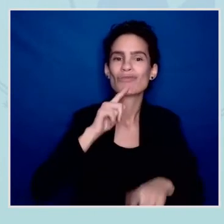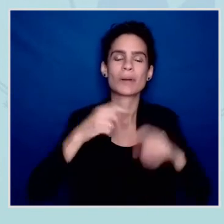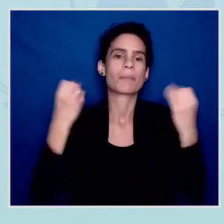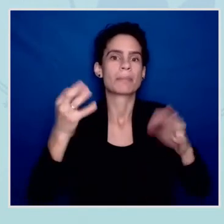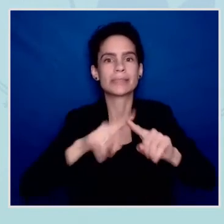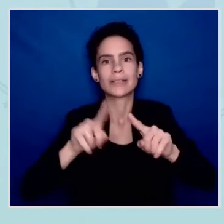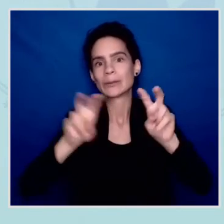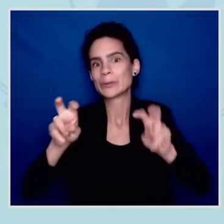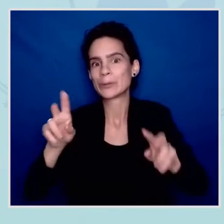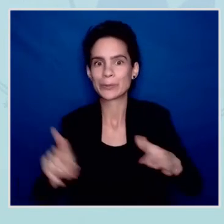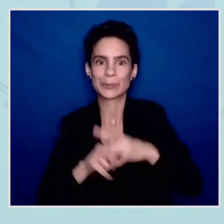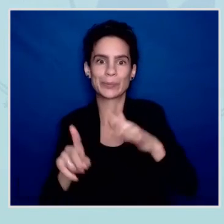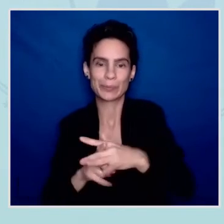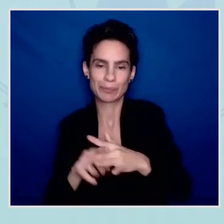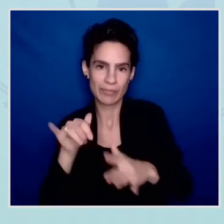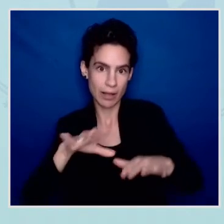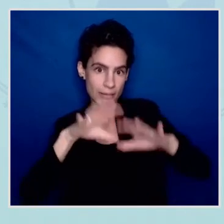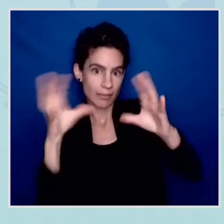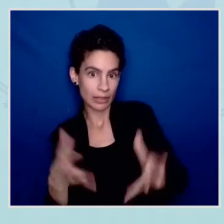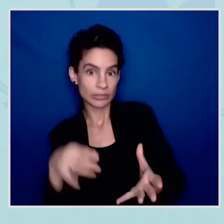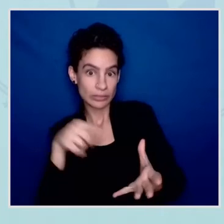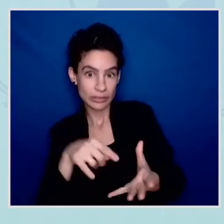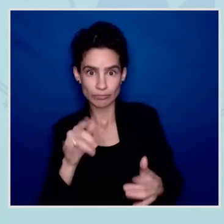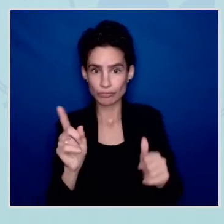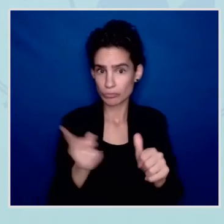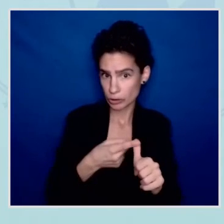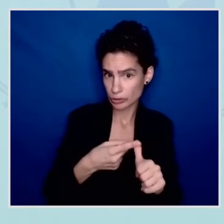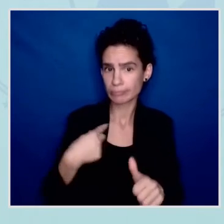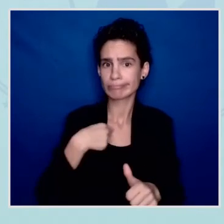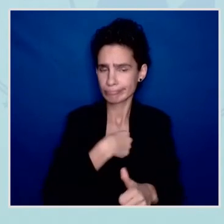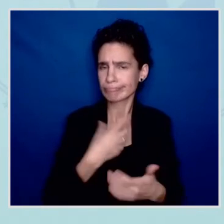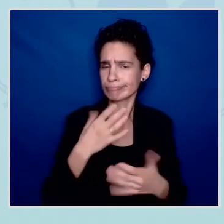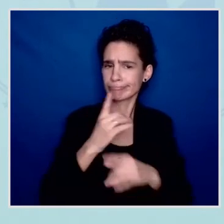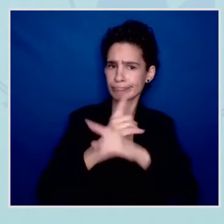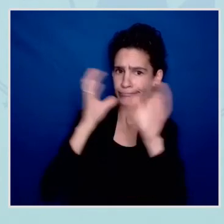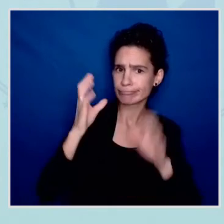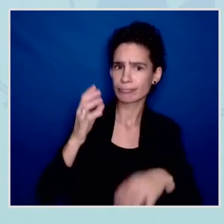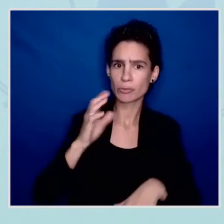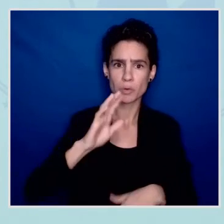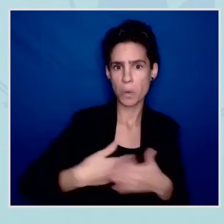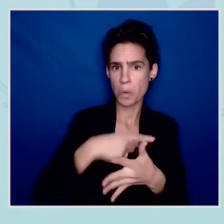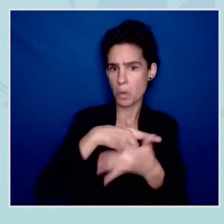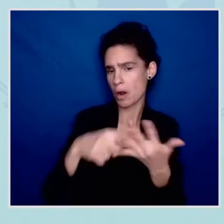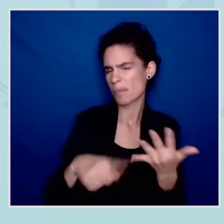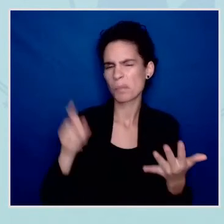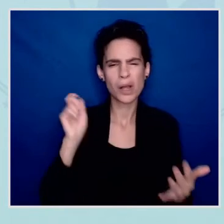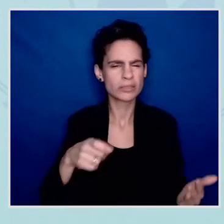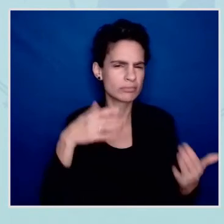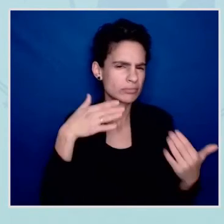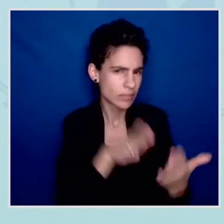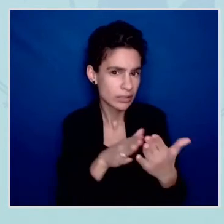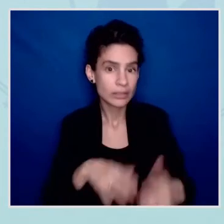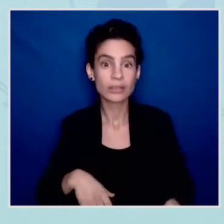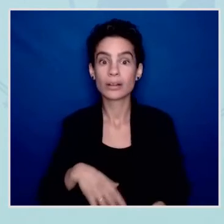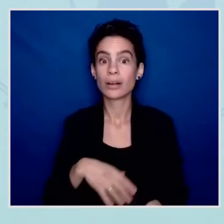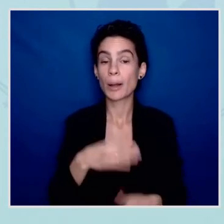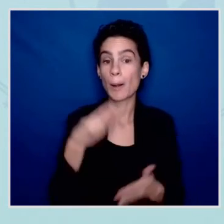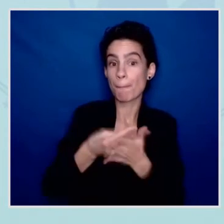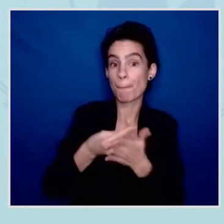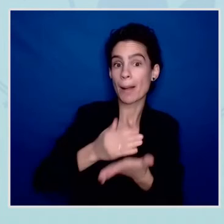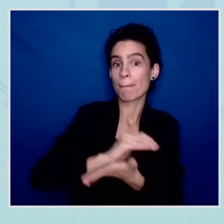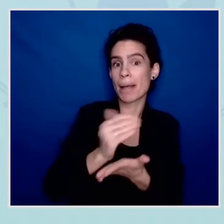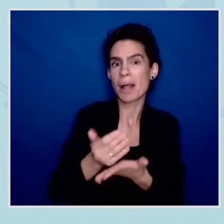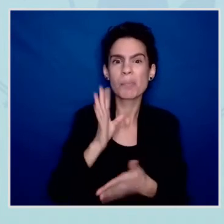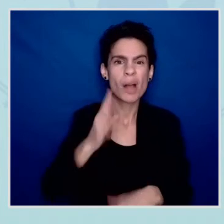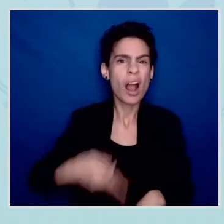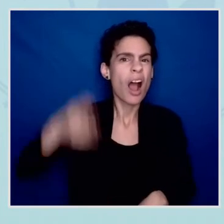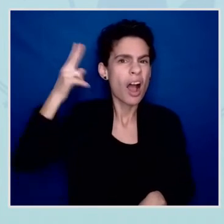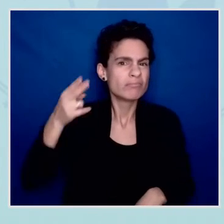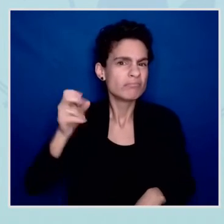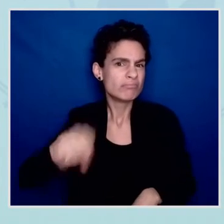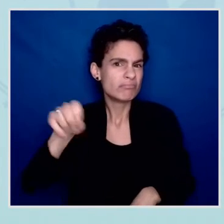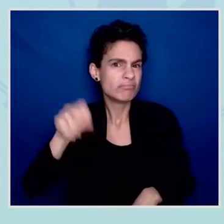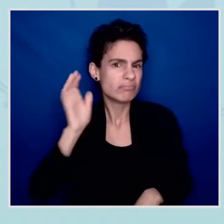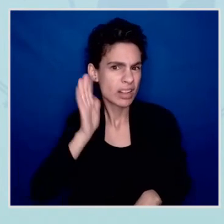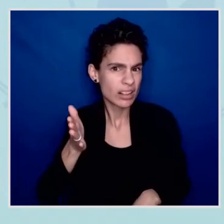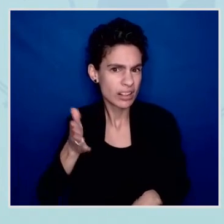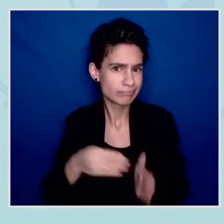ABLE TO CONTINUE WITH RENT